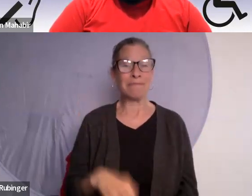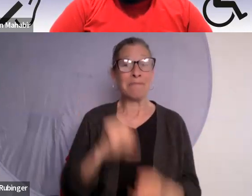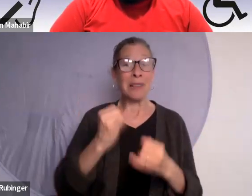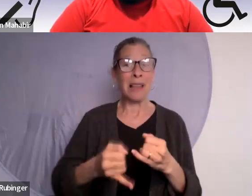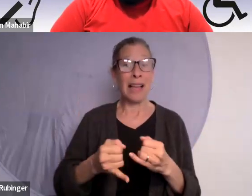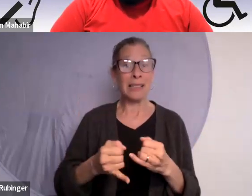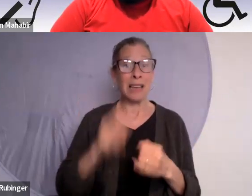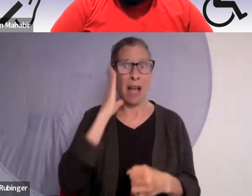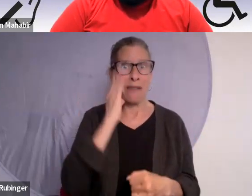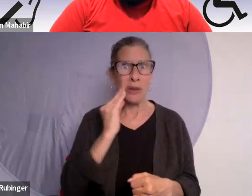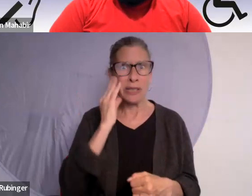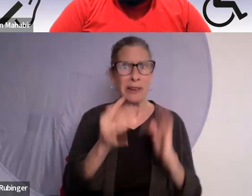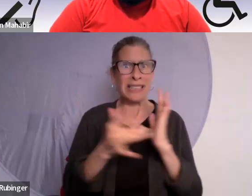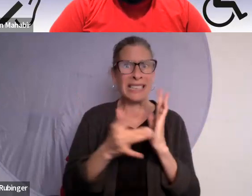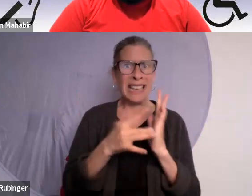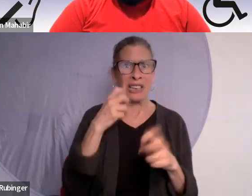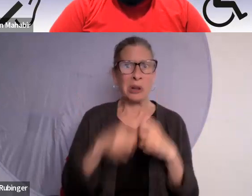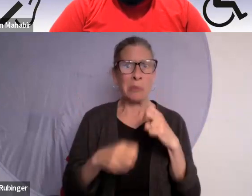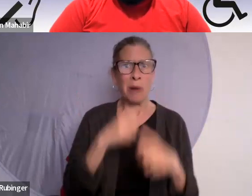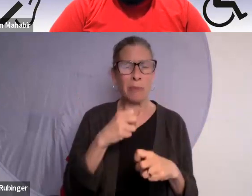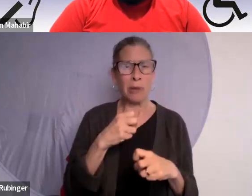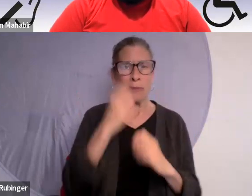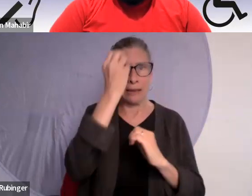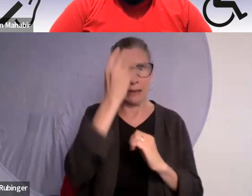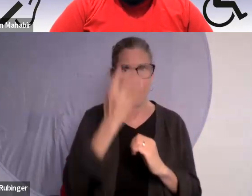experiencing any technical issues, please message the house